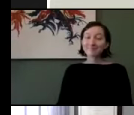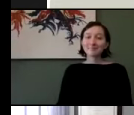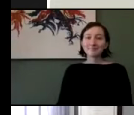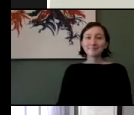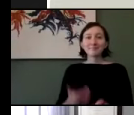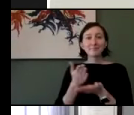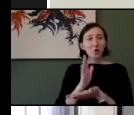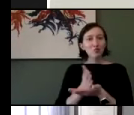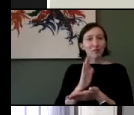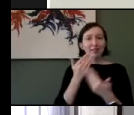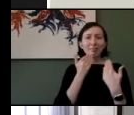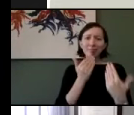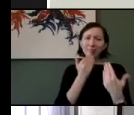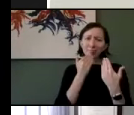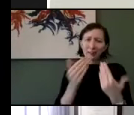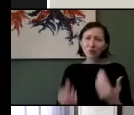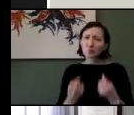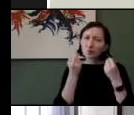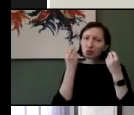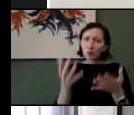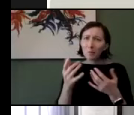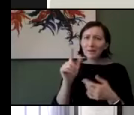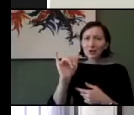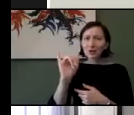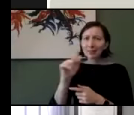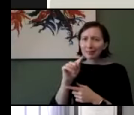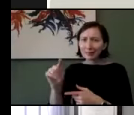Thank you so much, Liz. Really appreciate that.